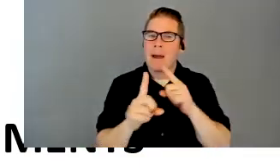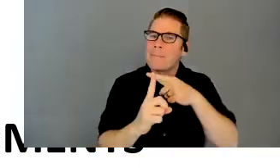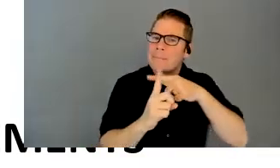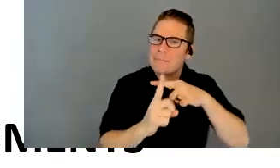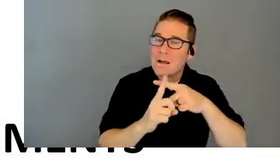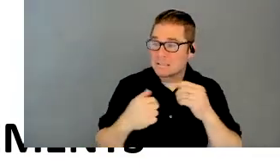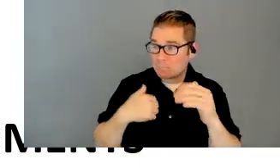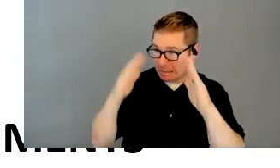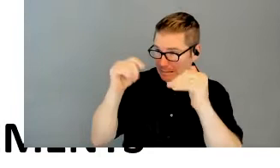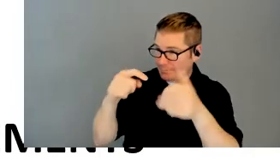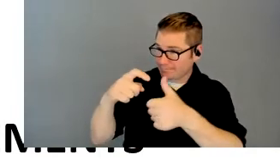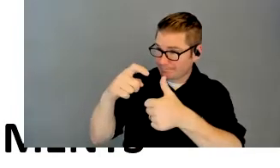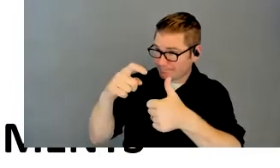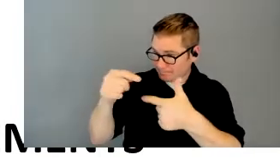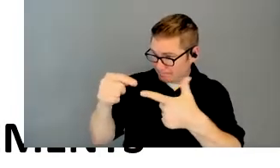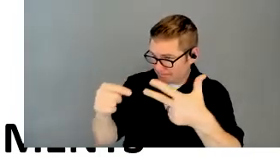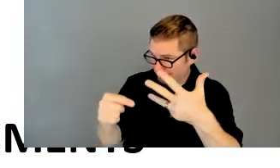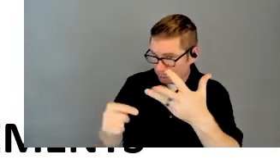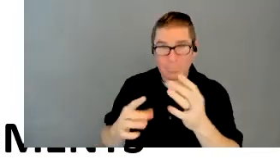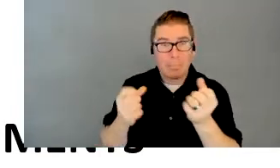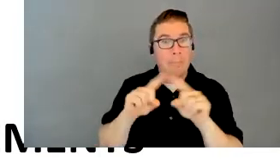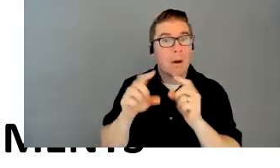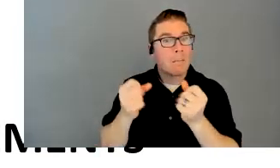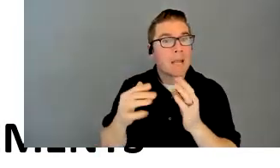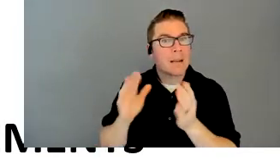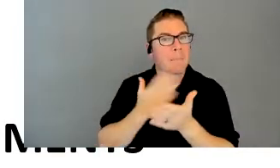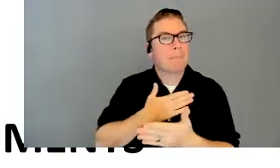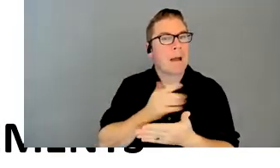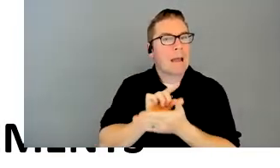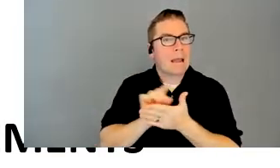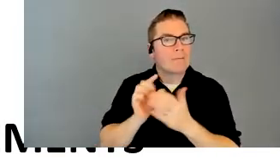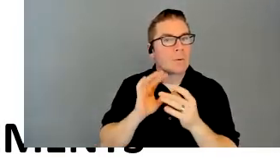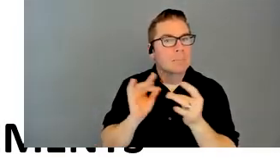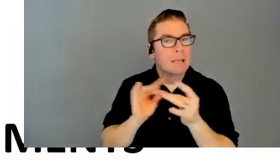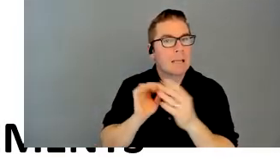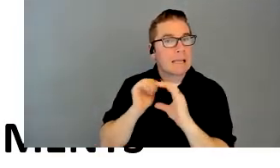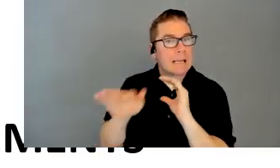And in almost every message and my weekly messages, I say, I am here to help you succeed.